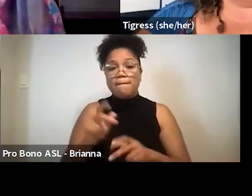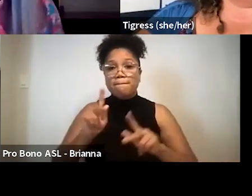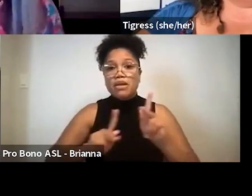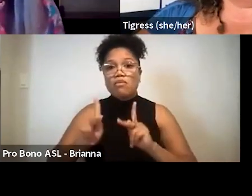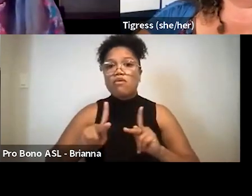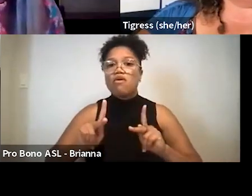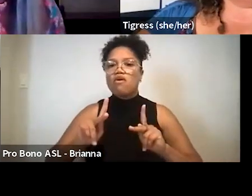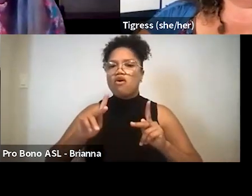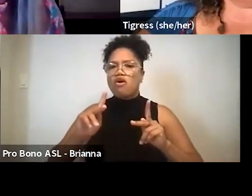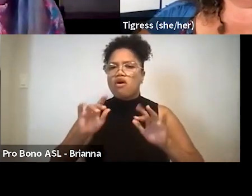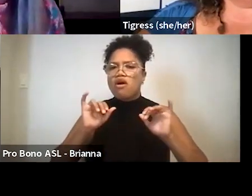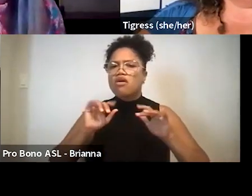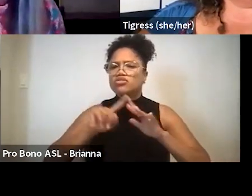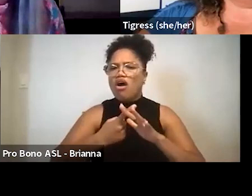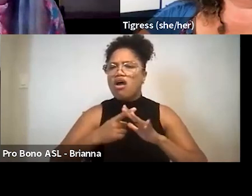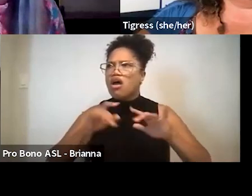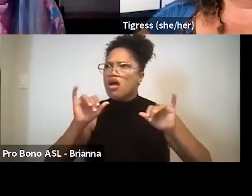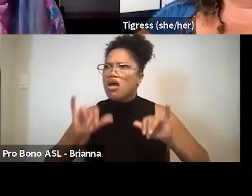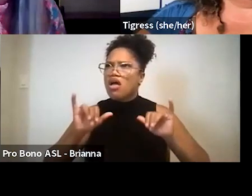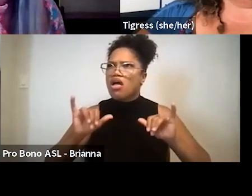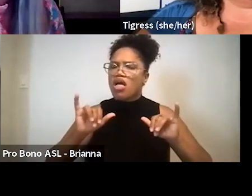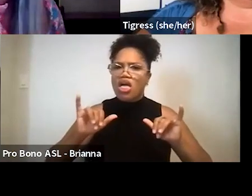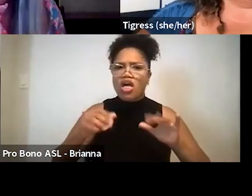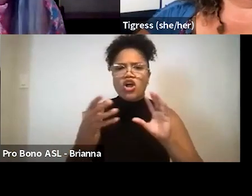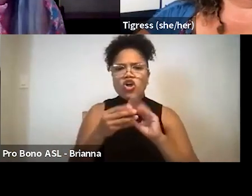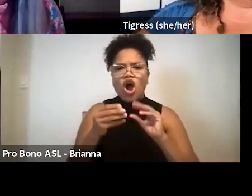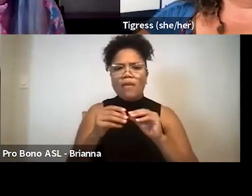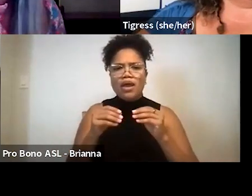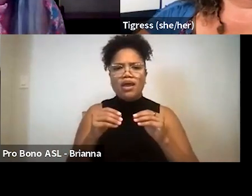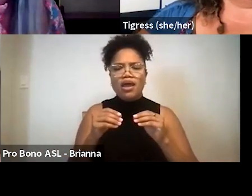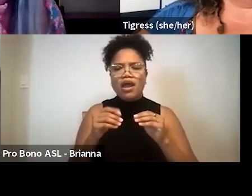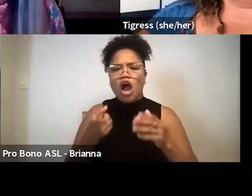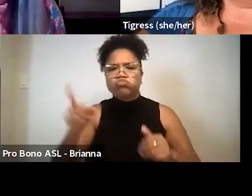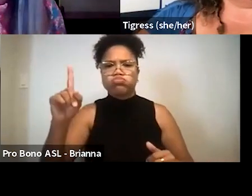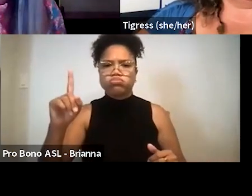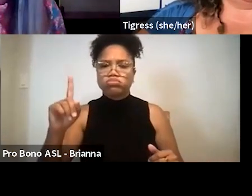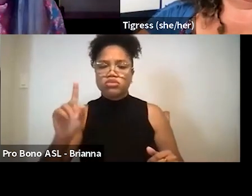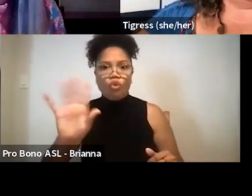it's not just a hurtful comment from one person to another. It is a systemic issue.